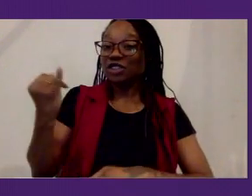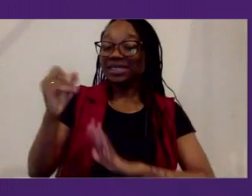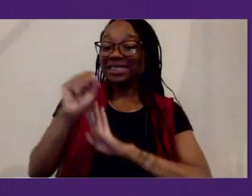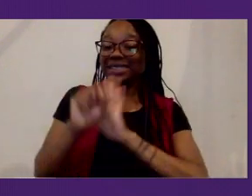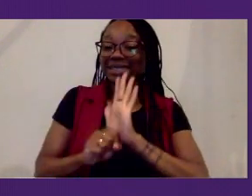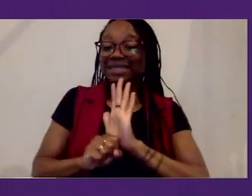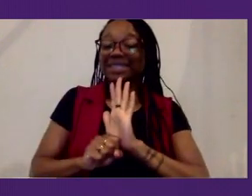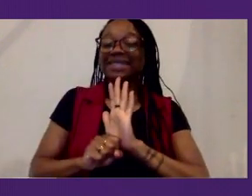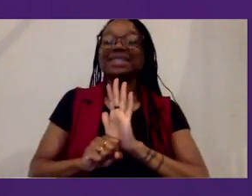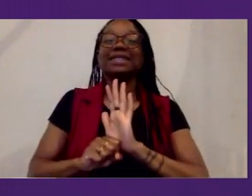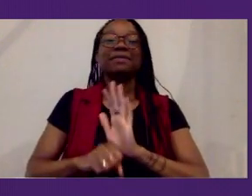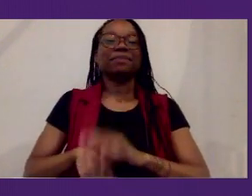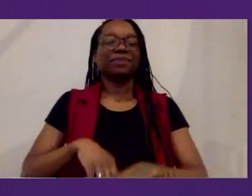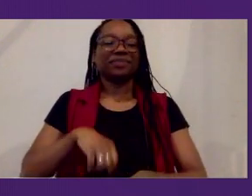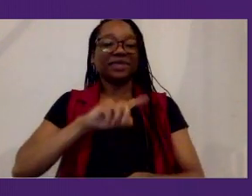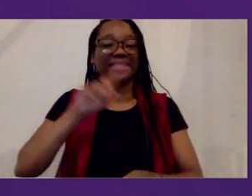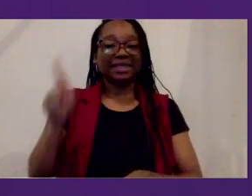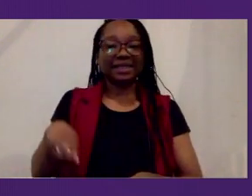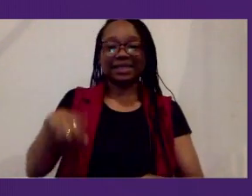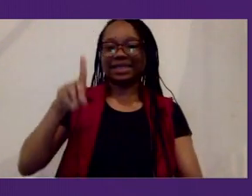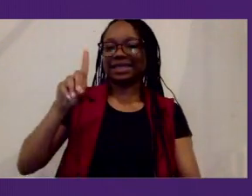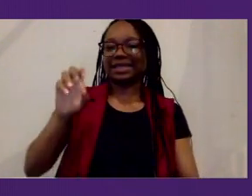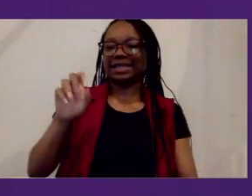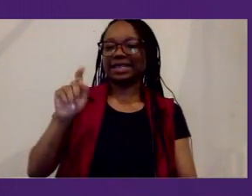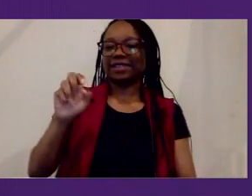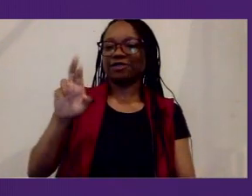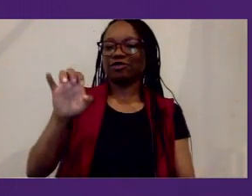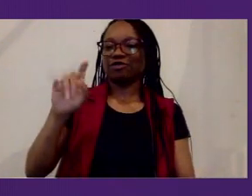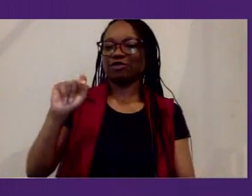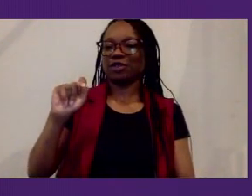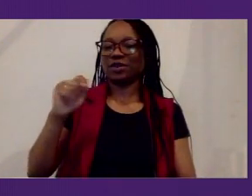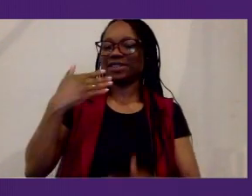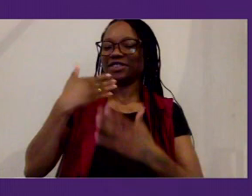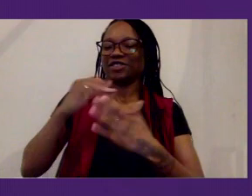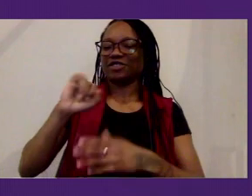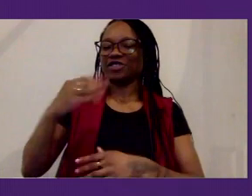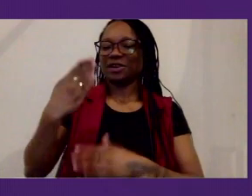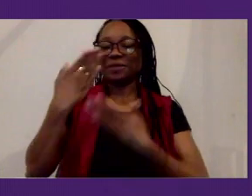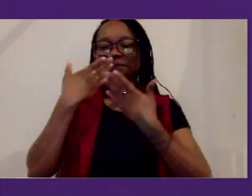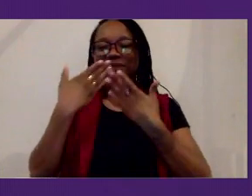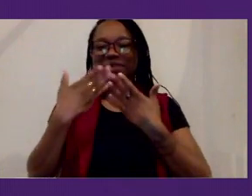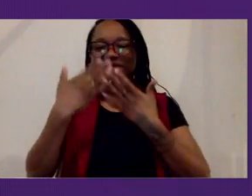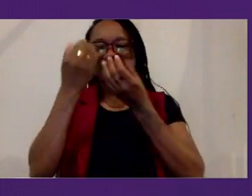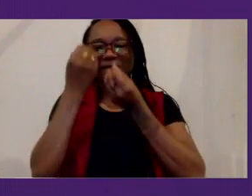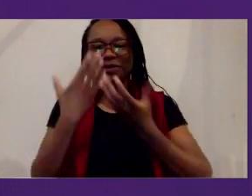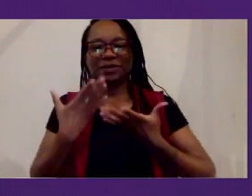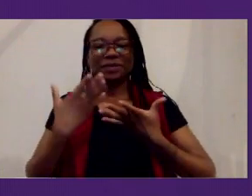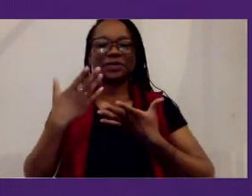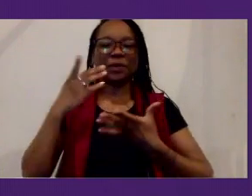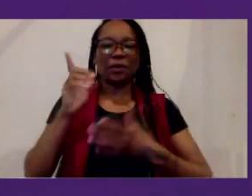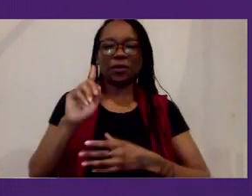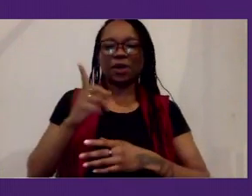Detroit. Good job. Thank you. Thanks, everyone, for letting us know where you're joining us from.